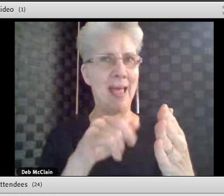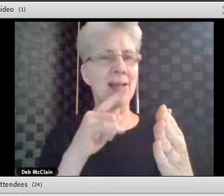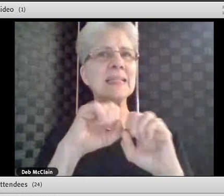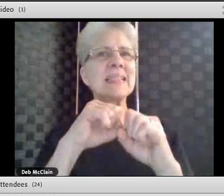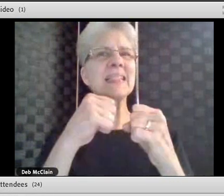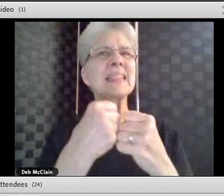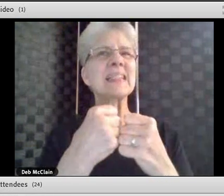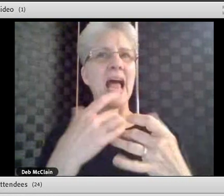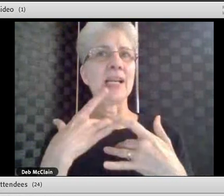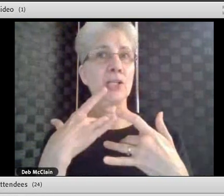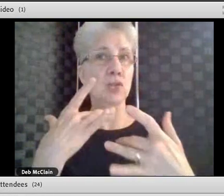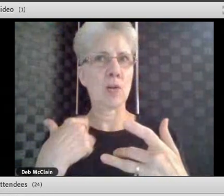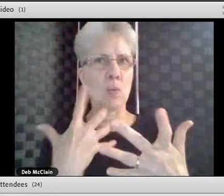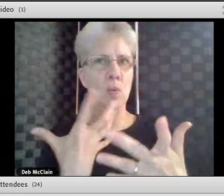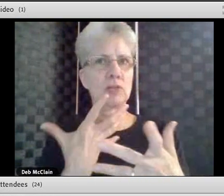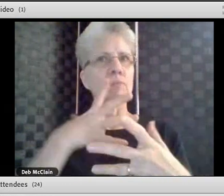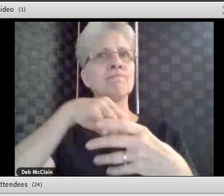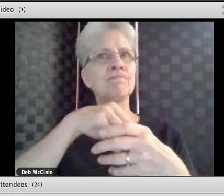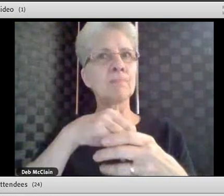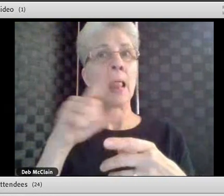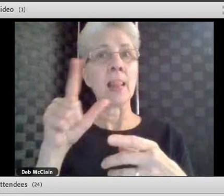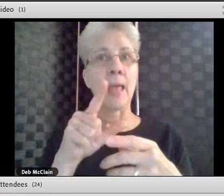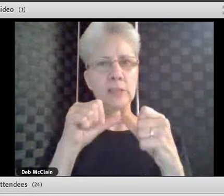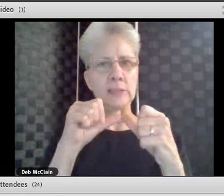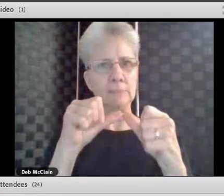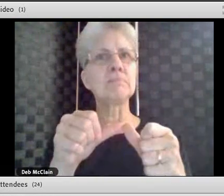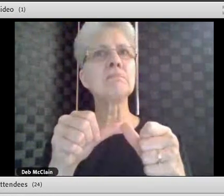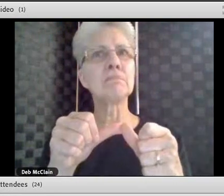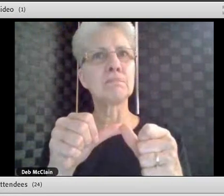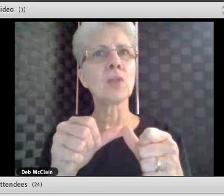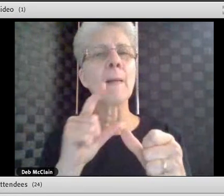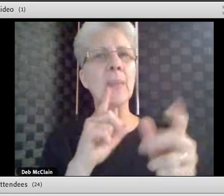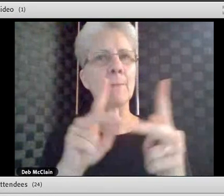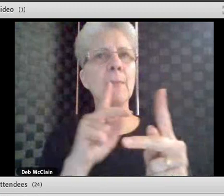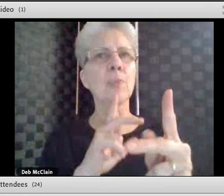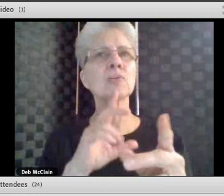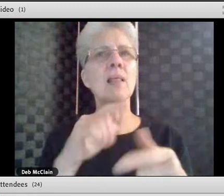And we want to, as libraries, be in people's lives and have an impact on them,